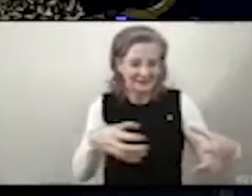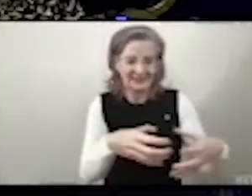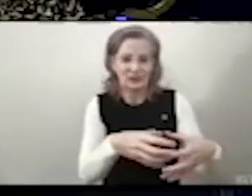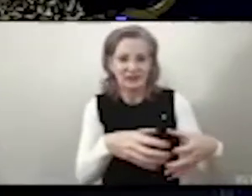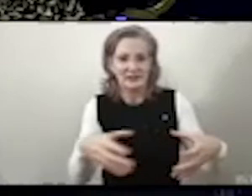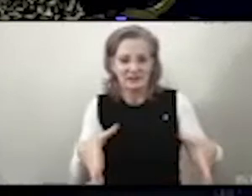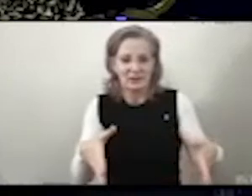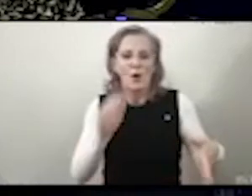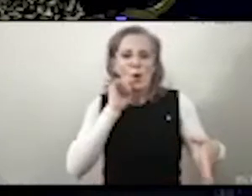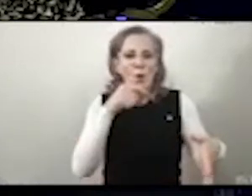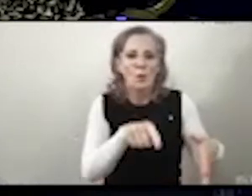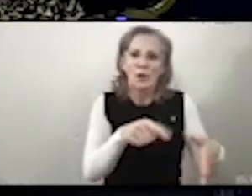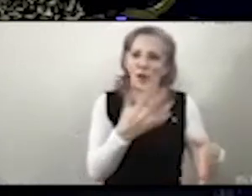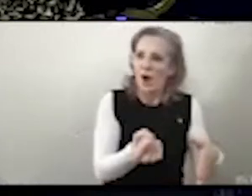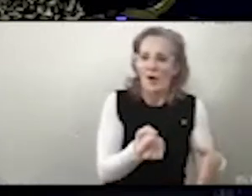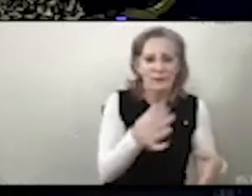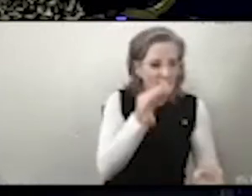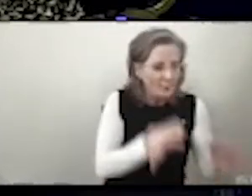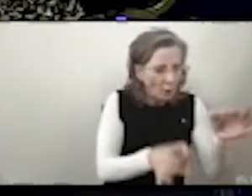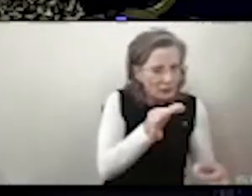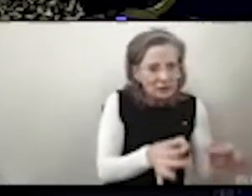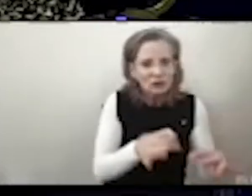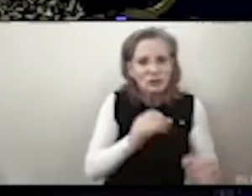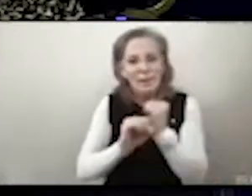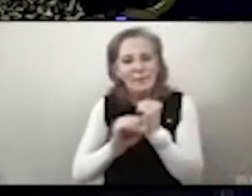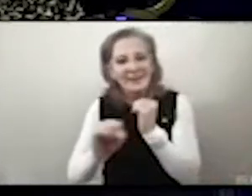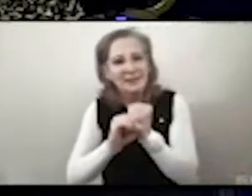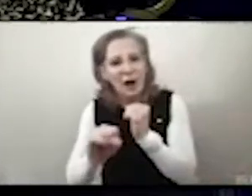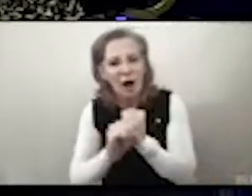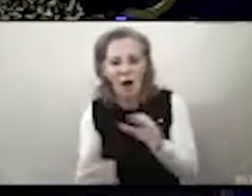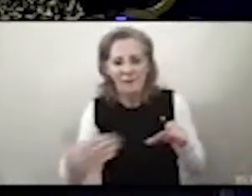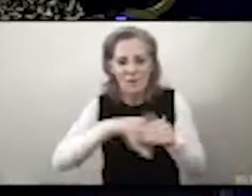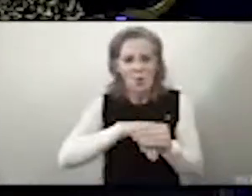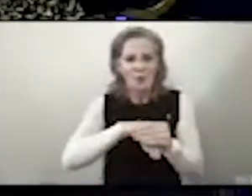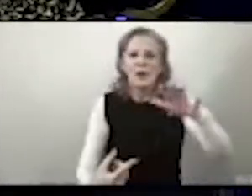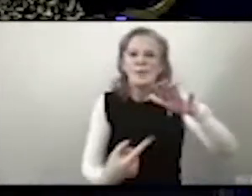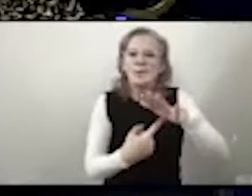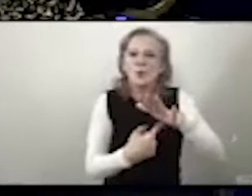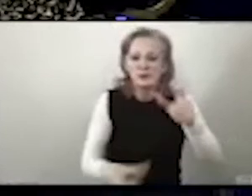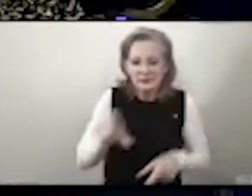media on key scientific issues or issues with a strong, scientific underpinning.